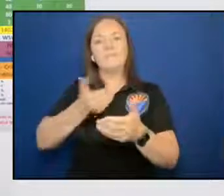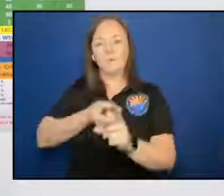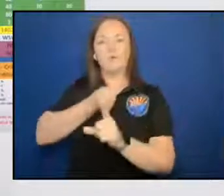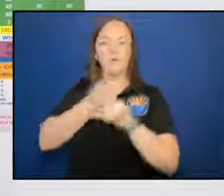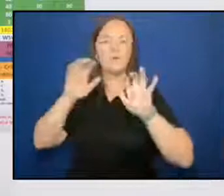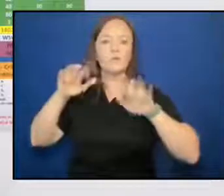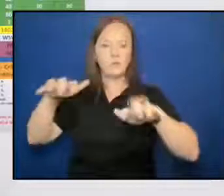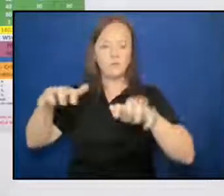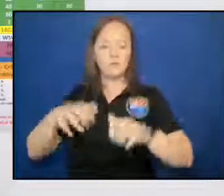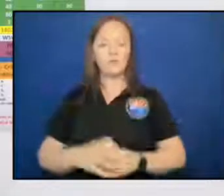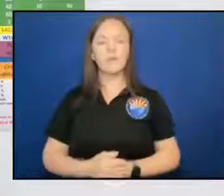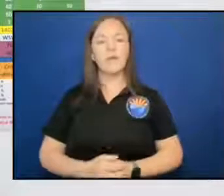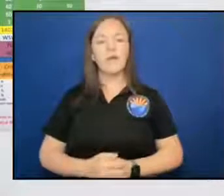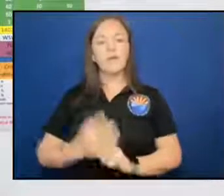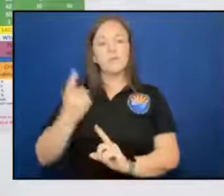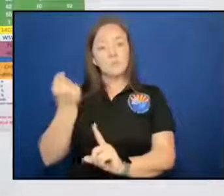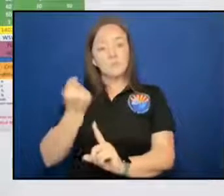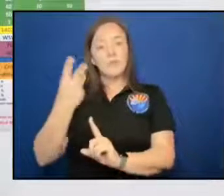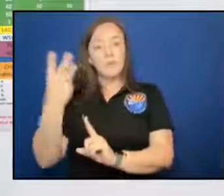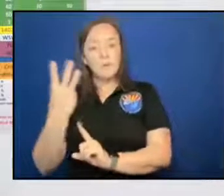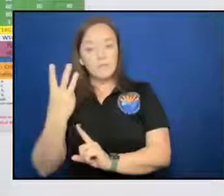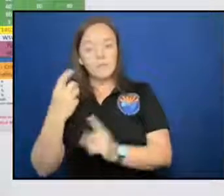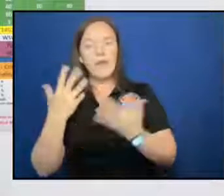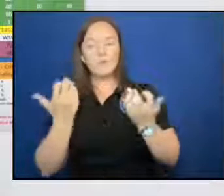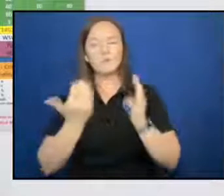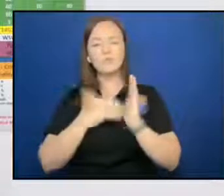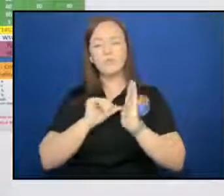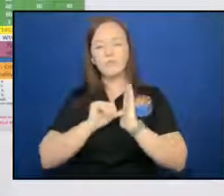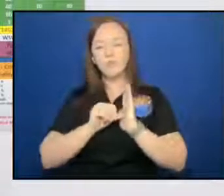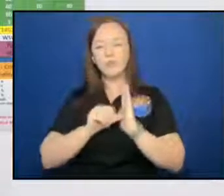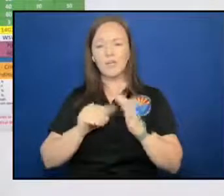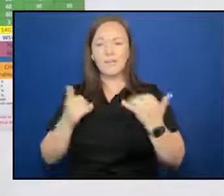LIKELY TO BE IN THE MONSOON PATTERN AND DOES NOT MEAN